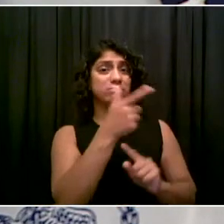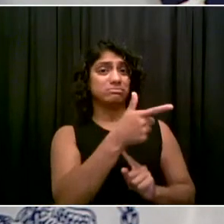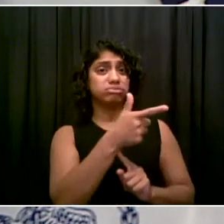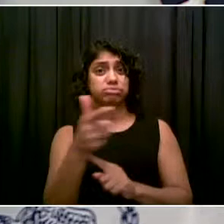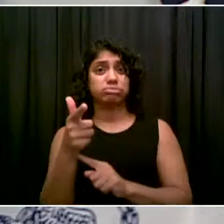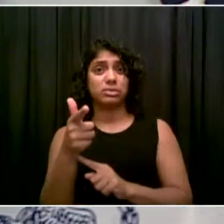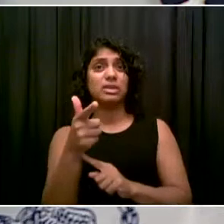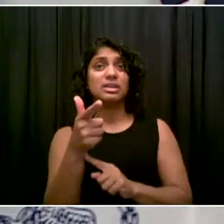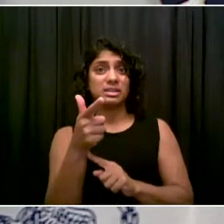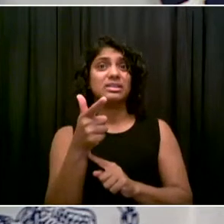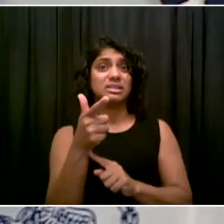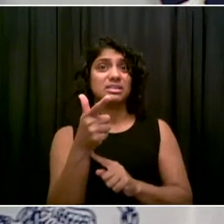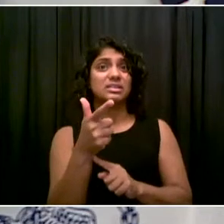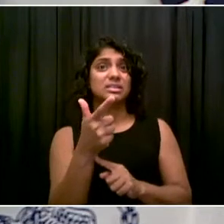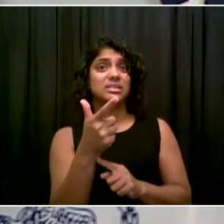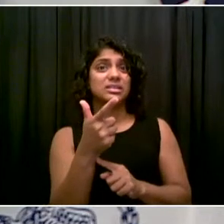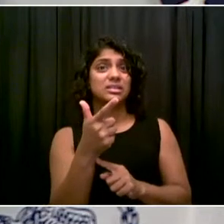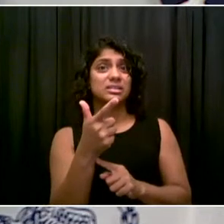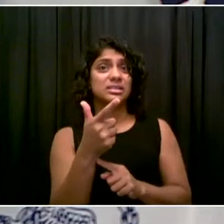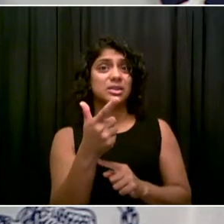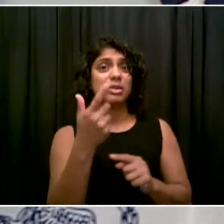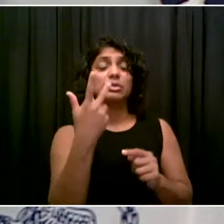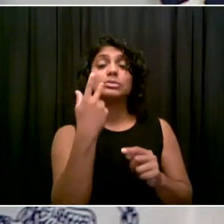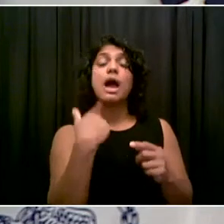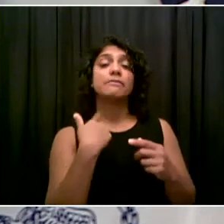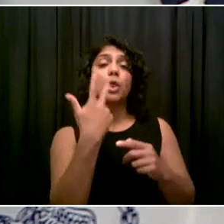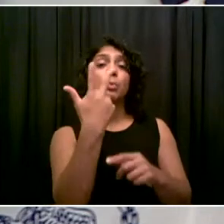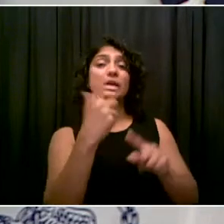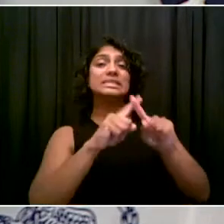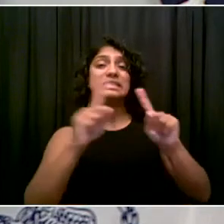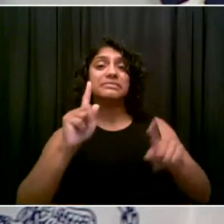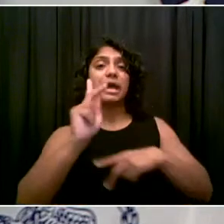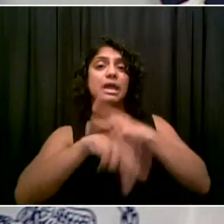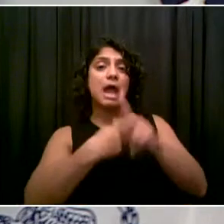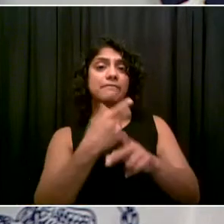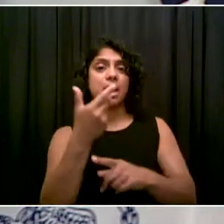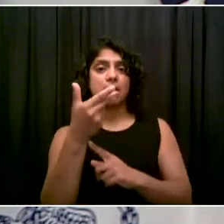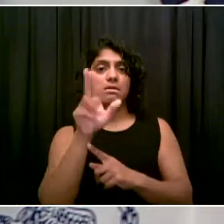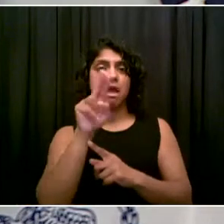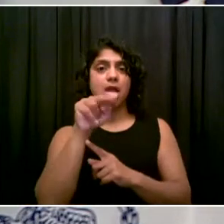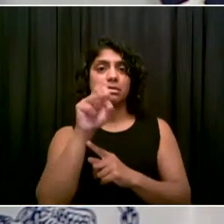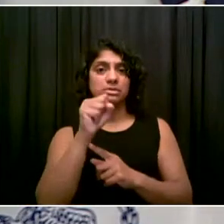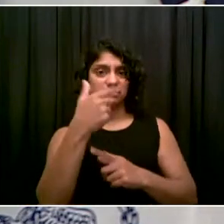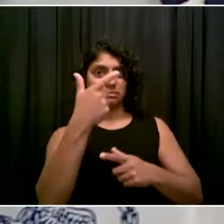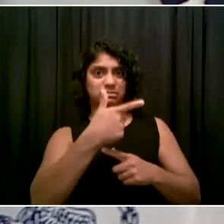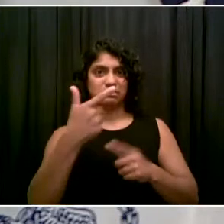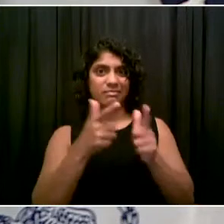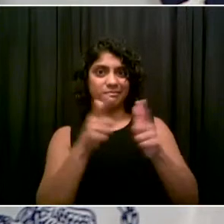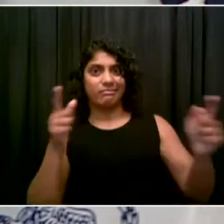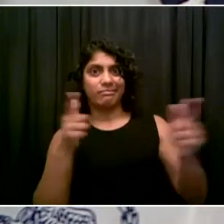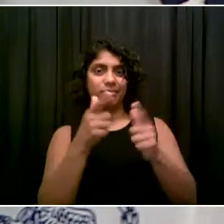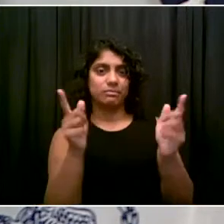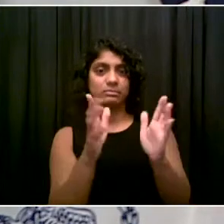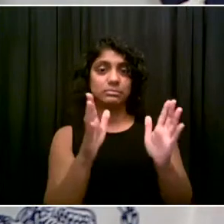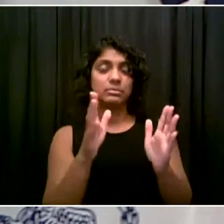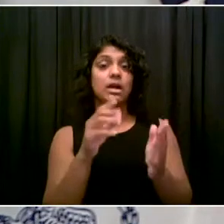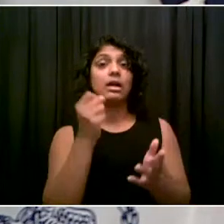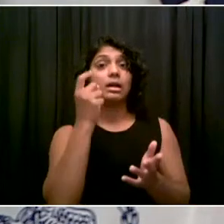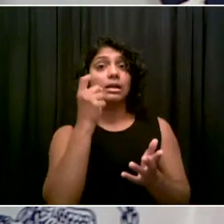WERE THREE GS UN INVOLVED AND